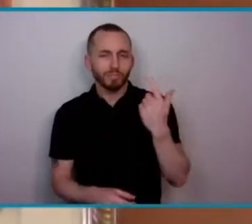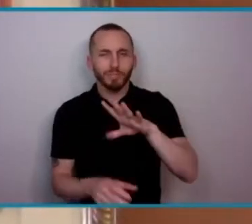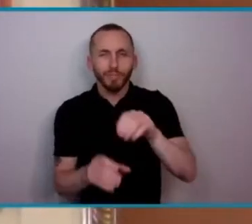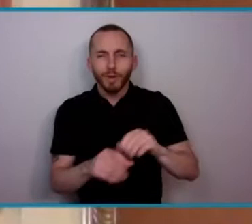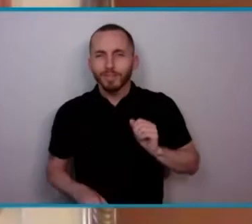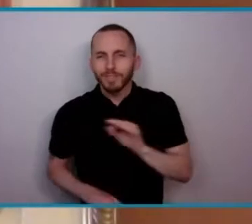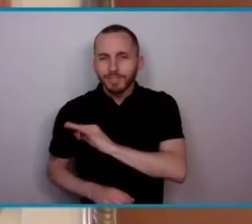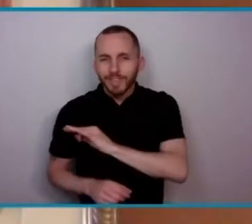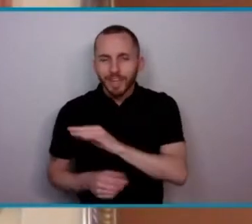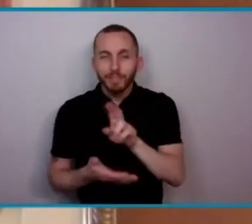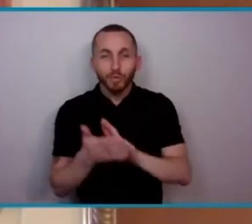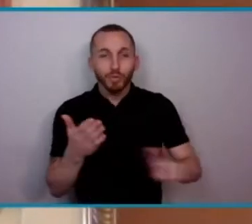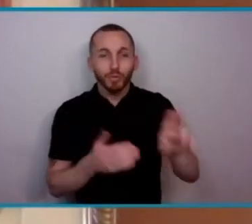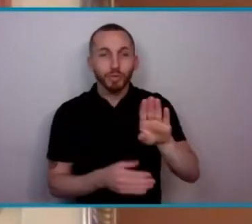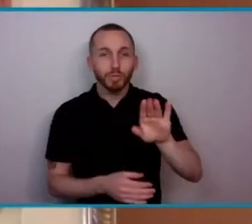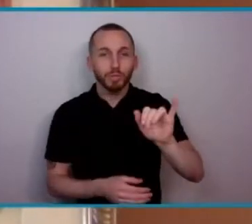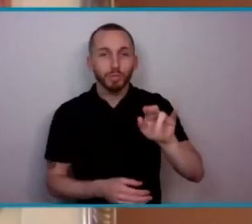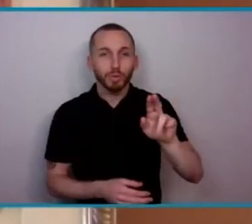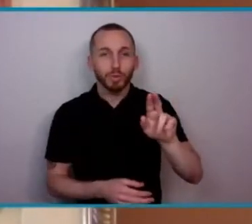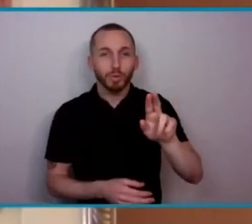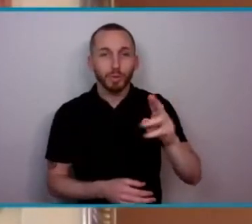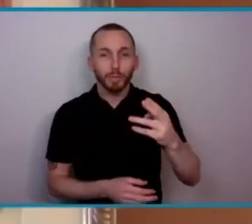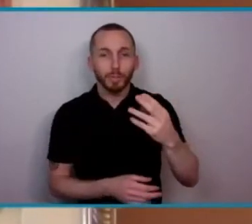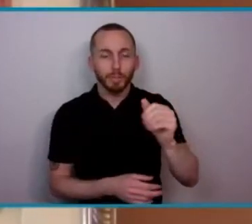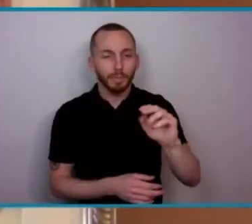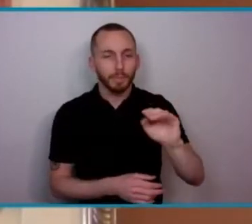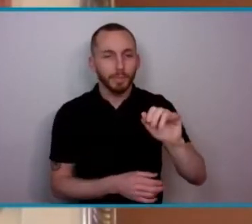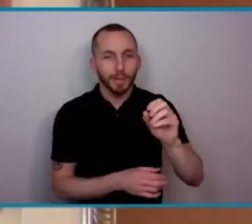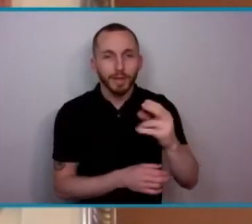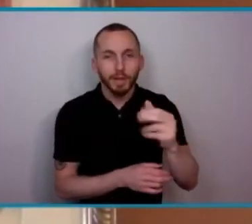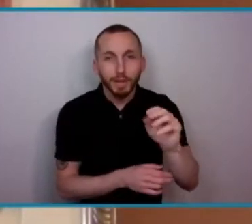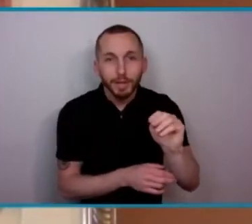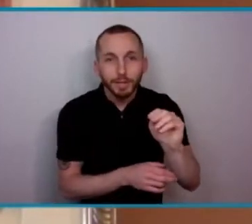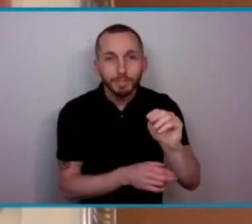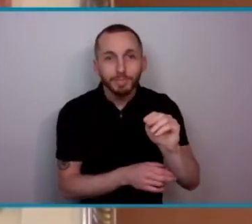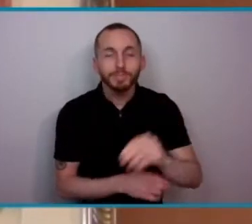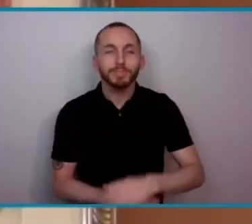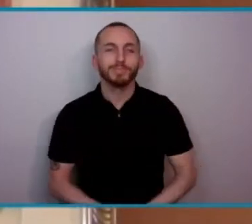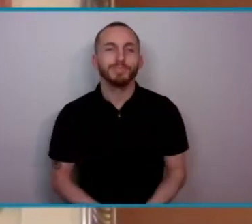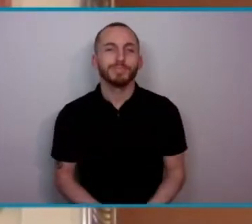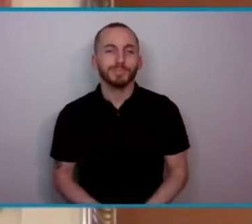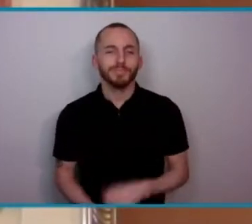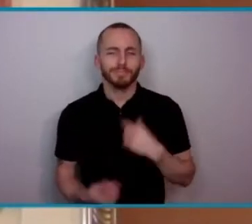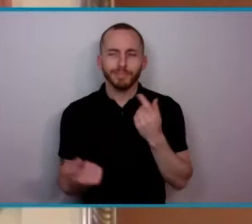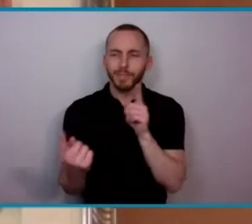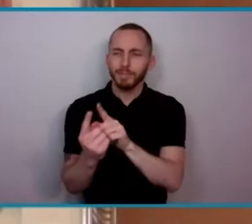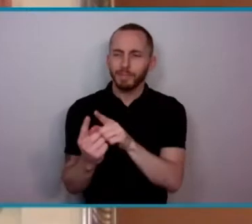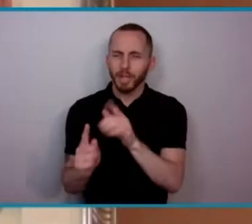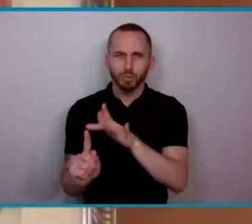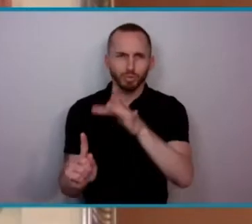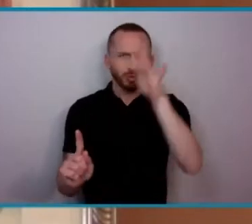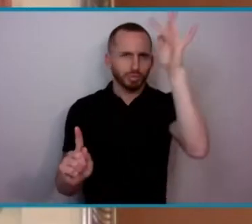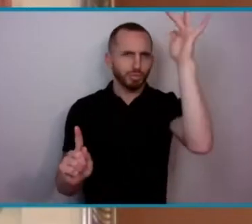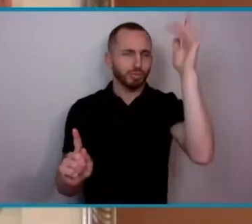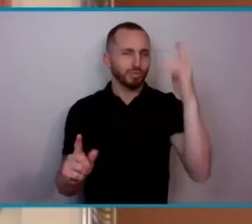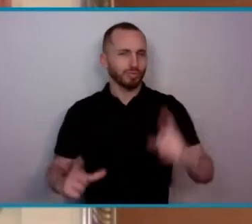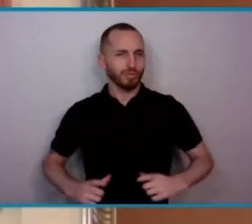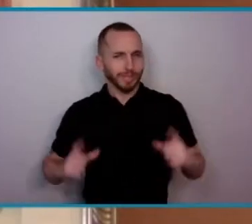one of our star neurology residents Danny Potts who has since gone on to become a major